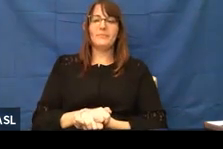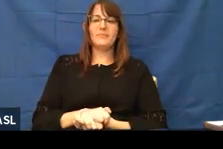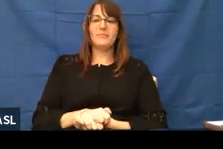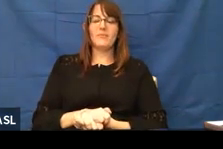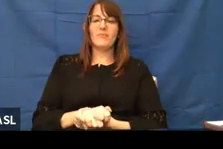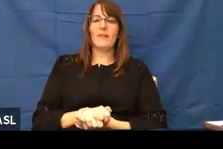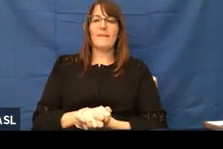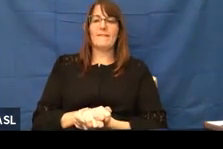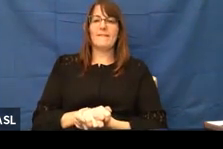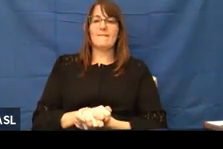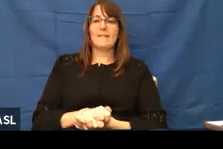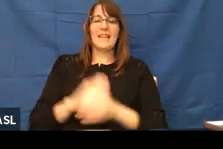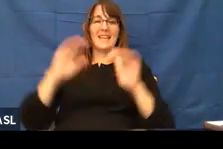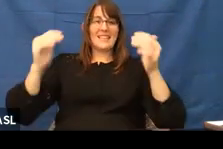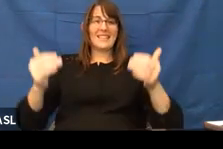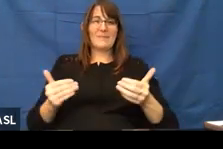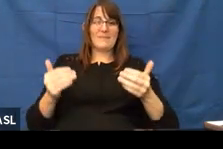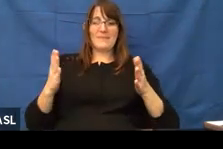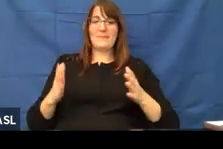Jewyl Alderson Clarke, SDCOE: Whenever we're talking. It doesn't matter. We know everything.